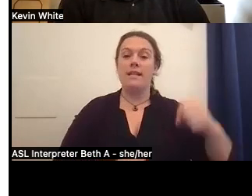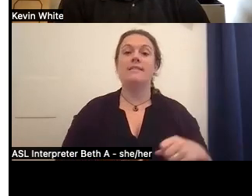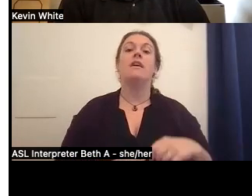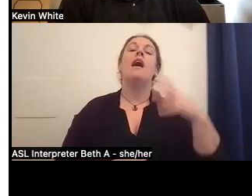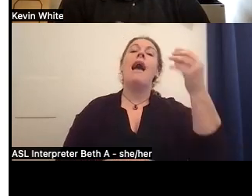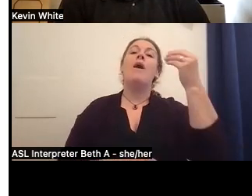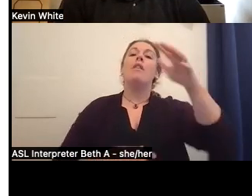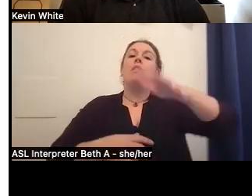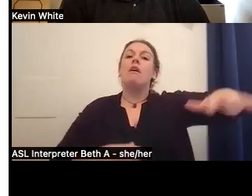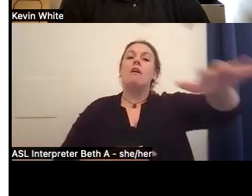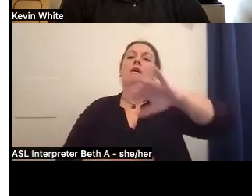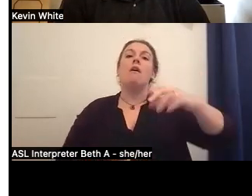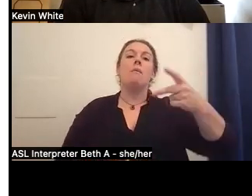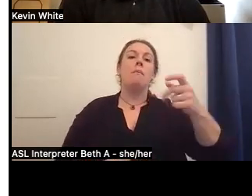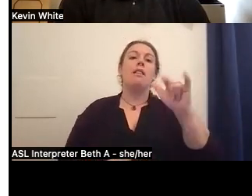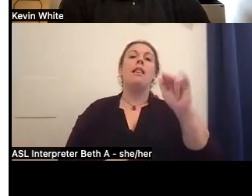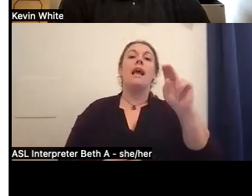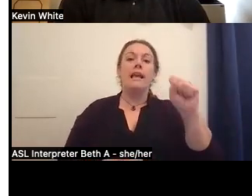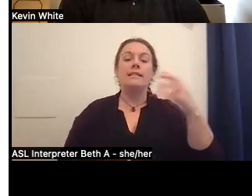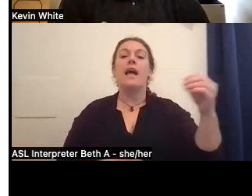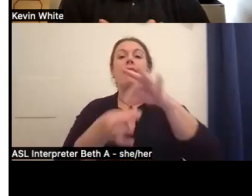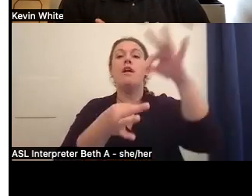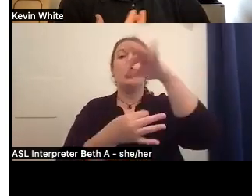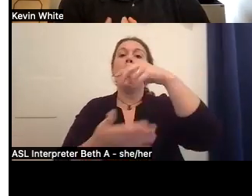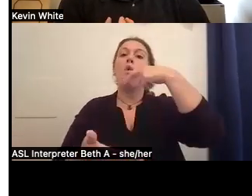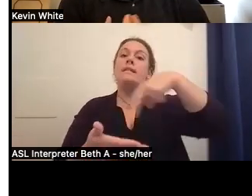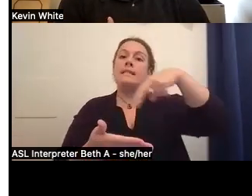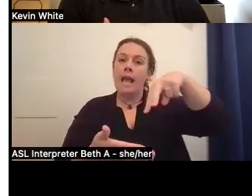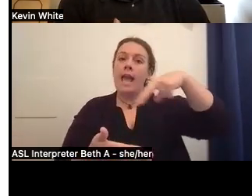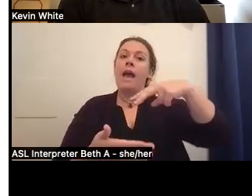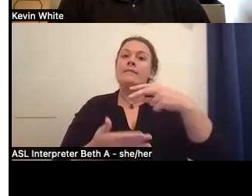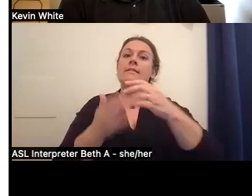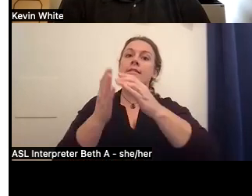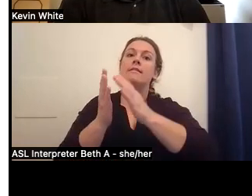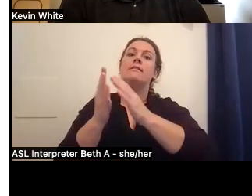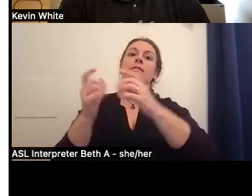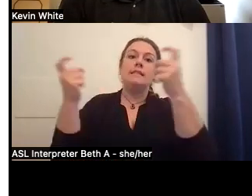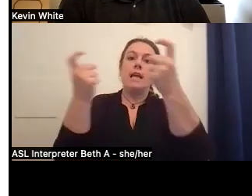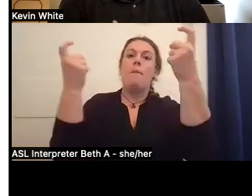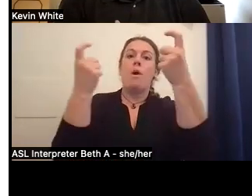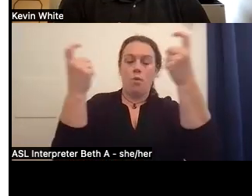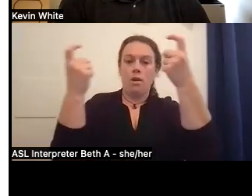the Ghost Dance began to evolve as a way to kind of reduce those internal strains and reduce that